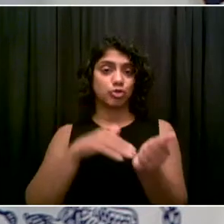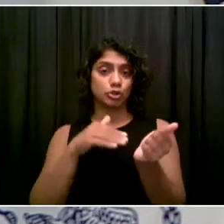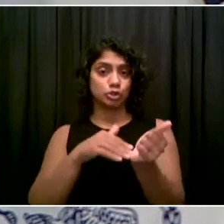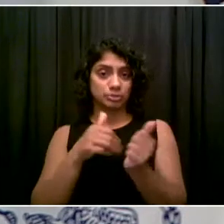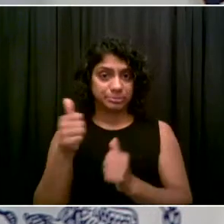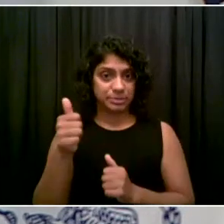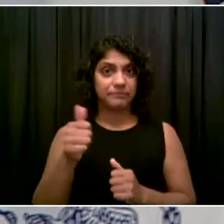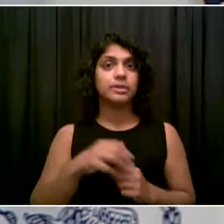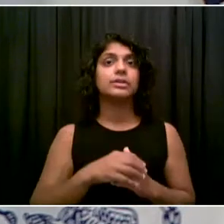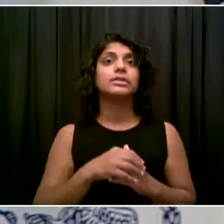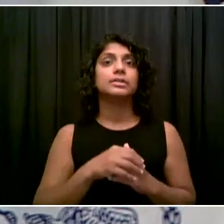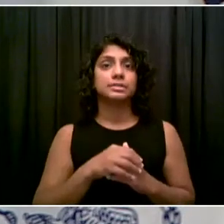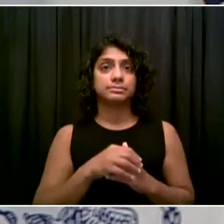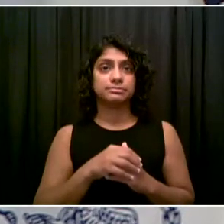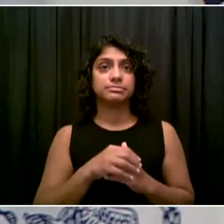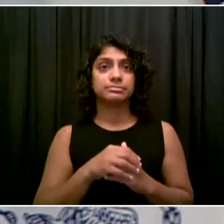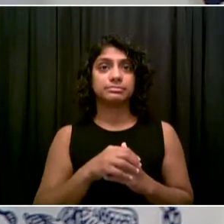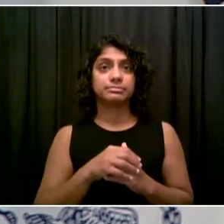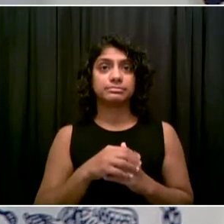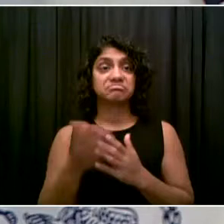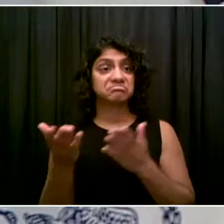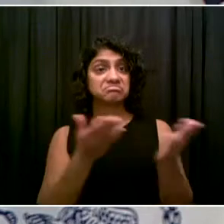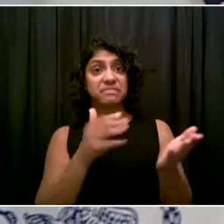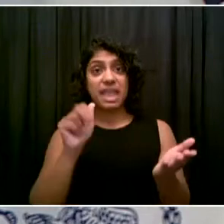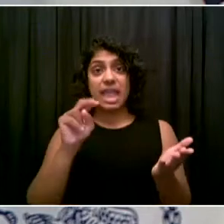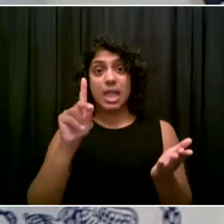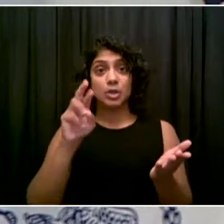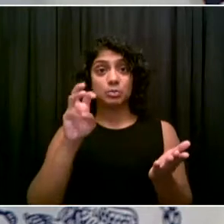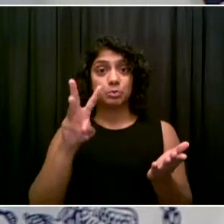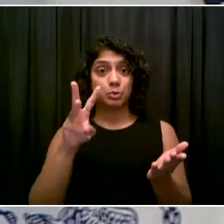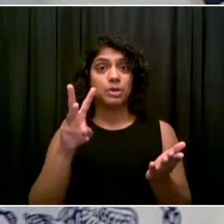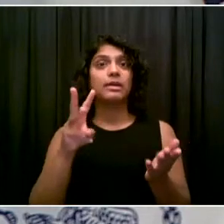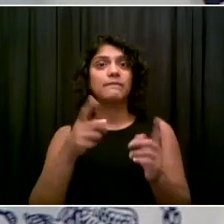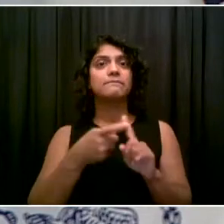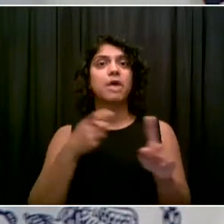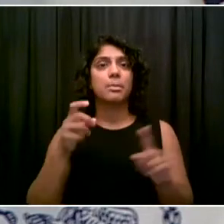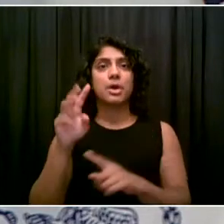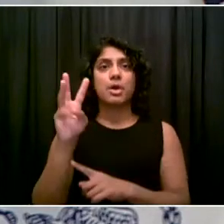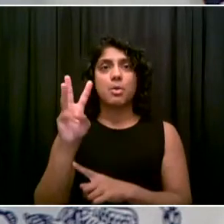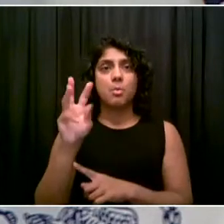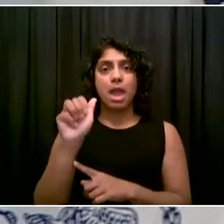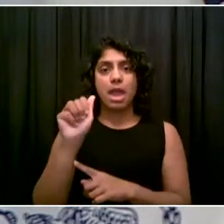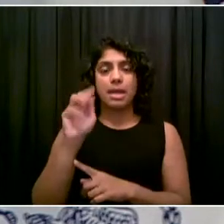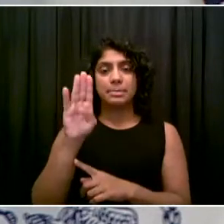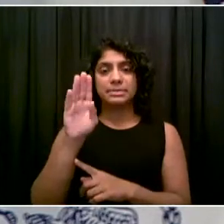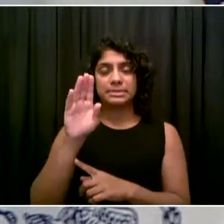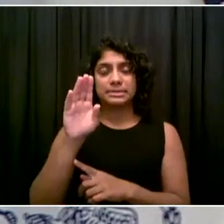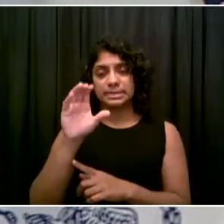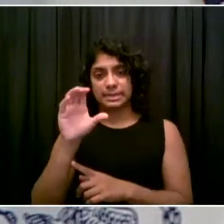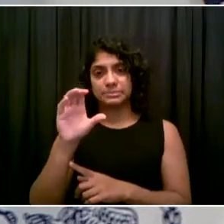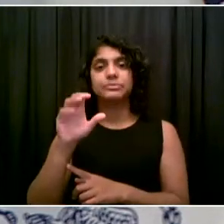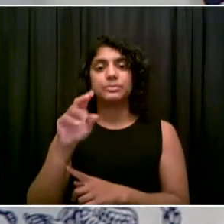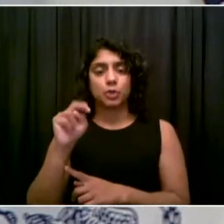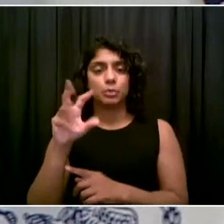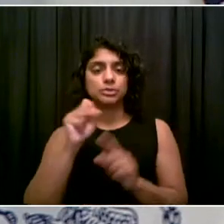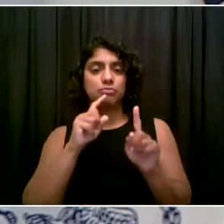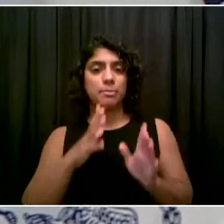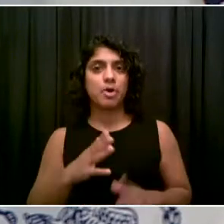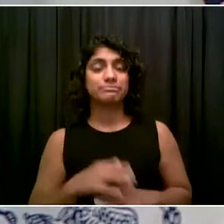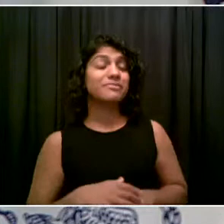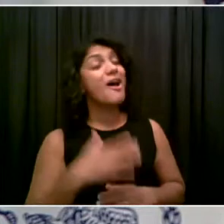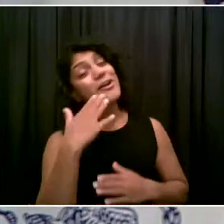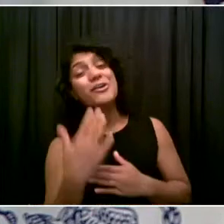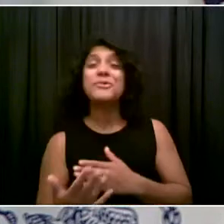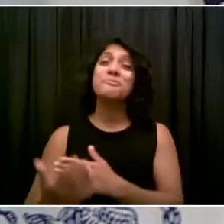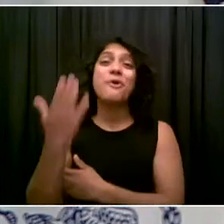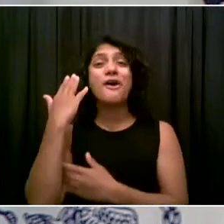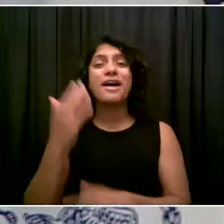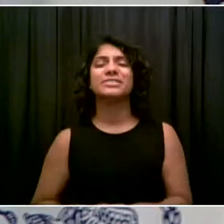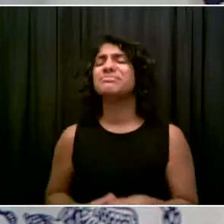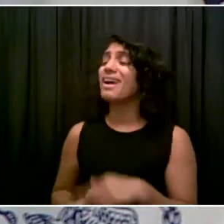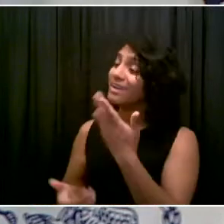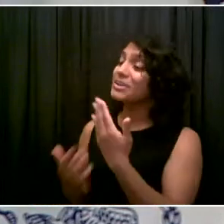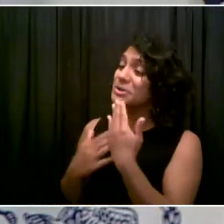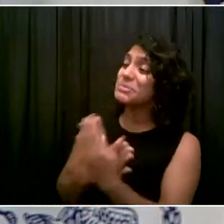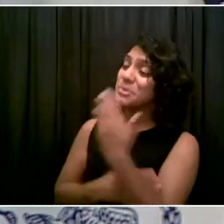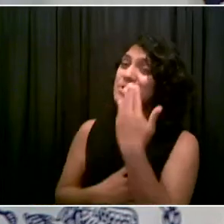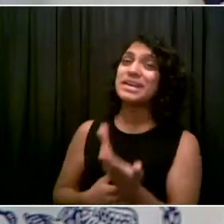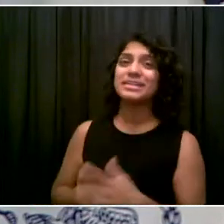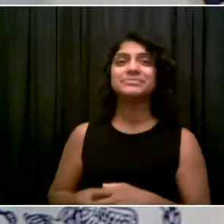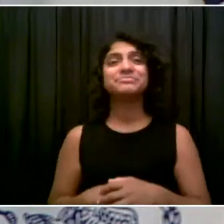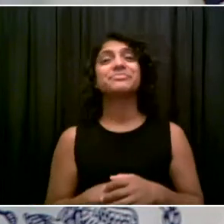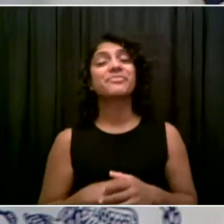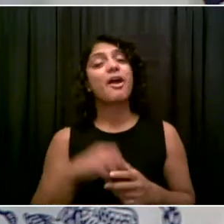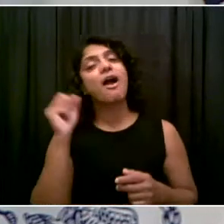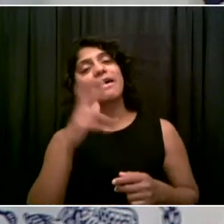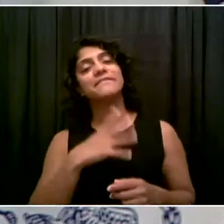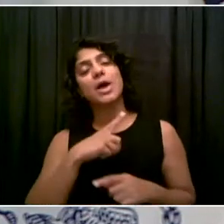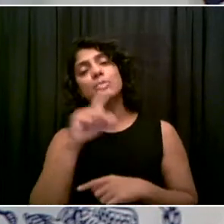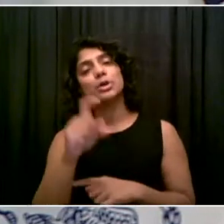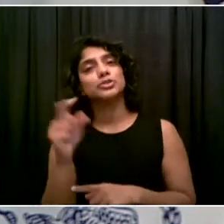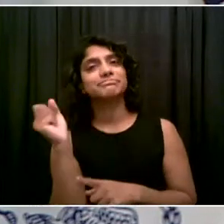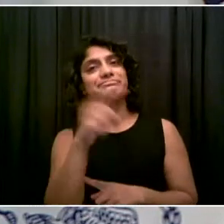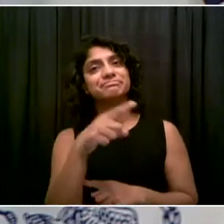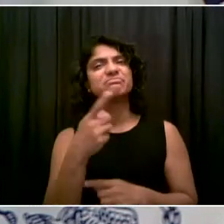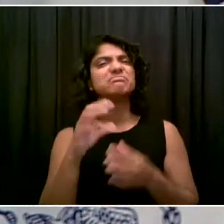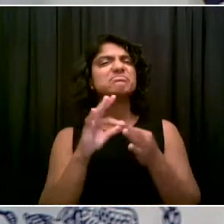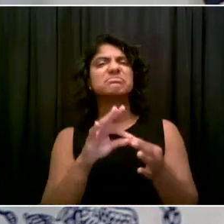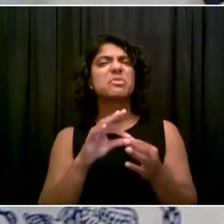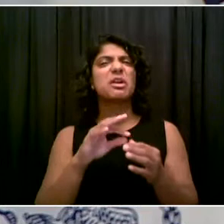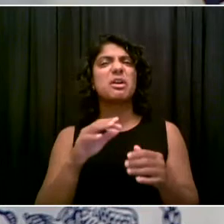OF THE DAY GOES